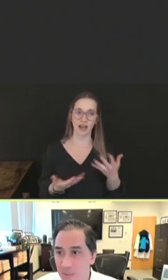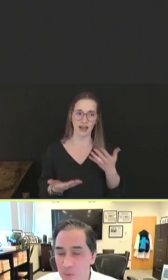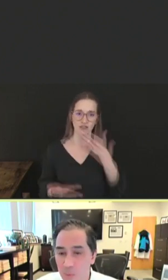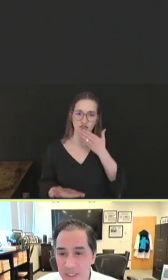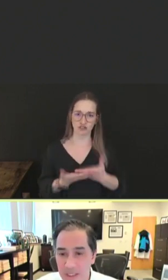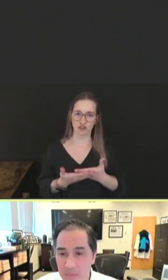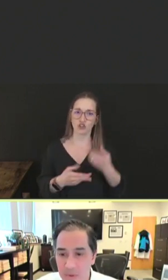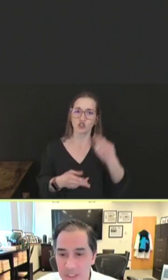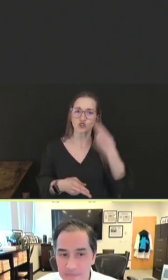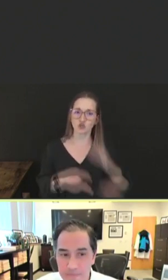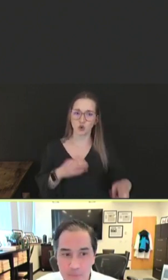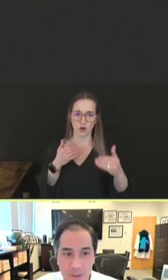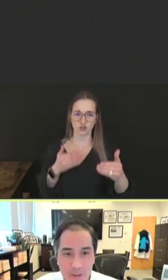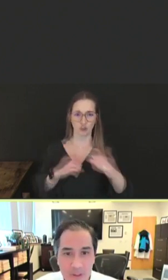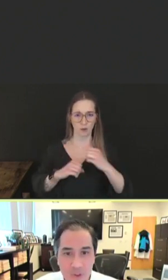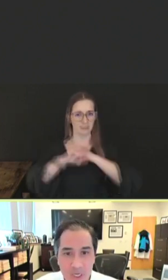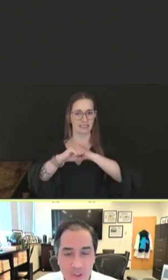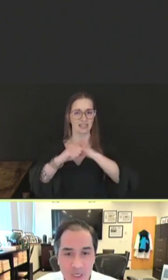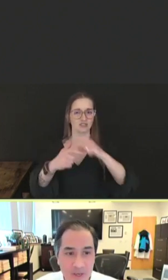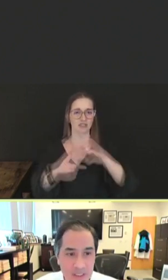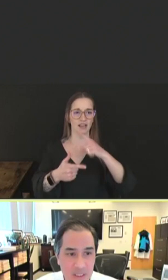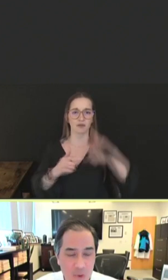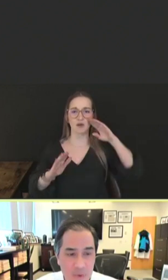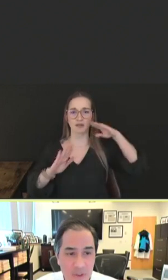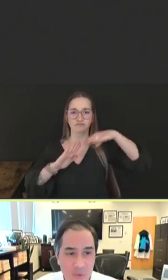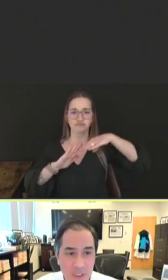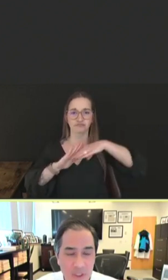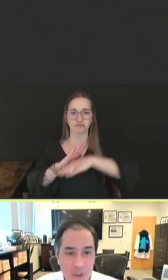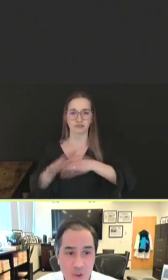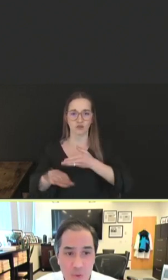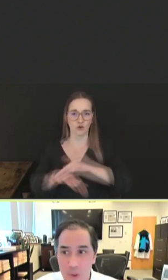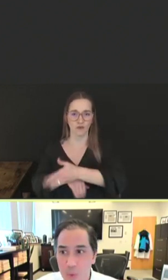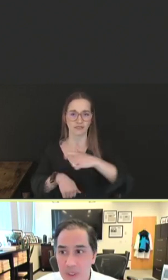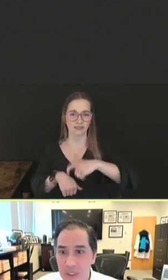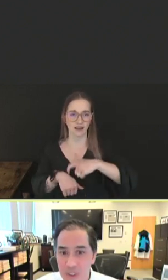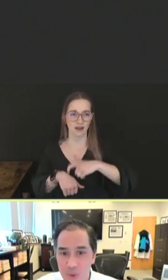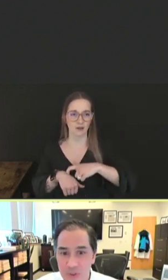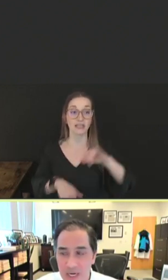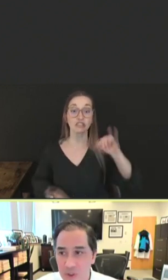with waning immunity. The J&J vaccine, shown in green, shows lower initial protection,